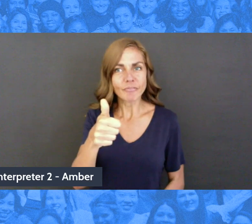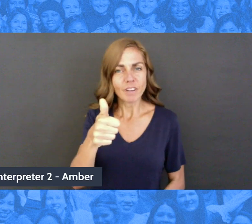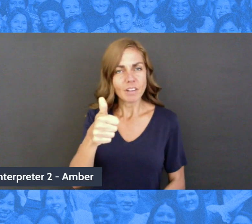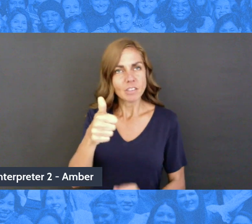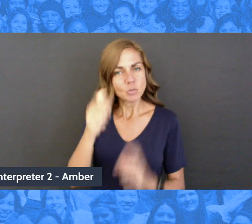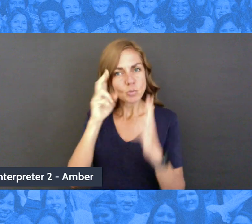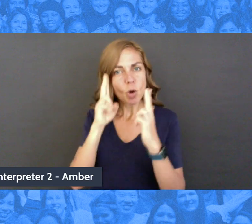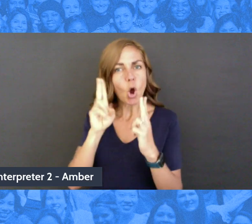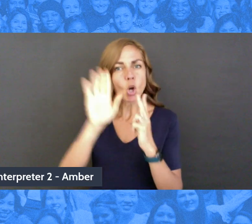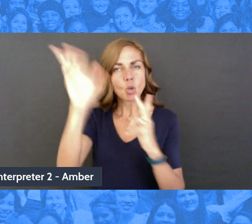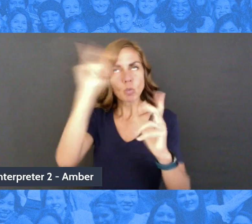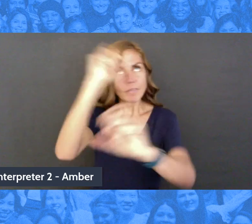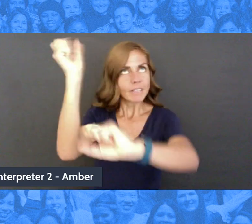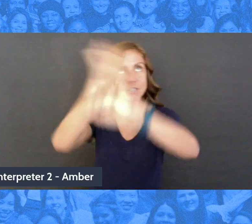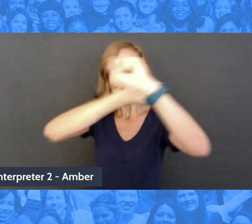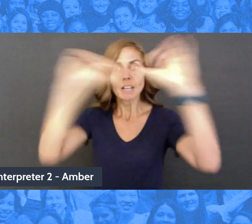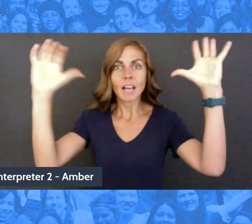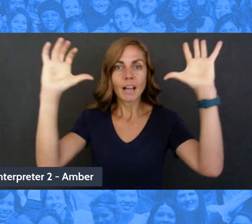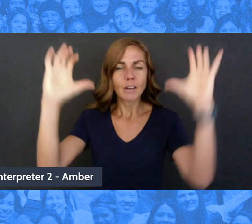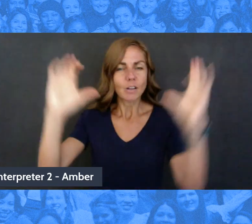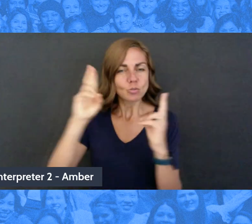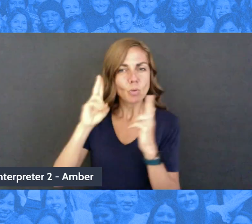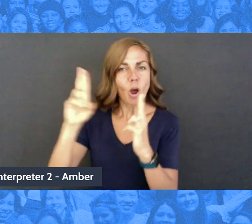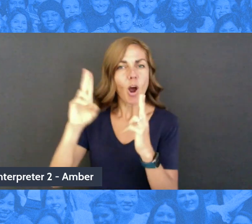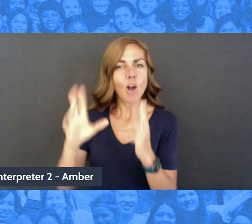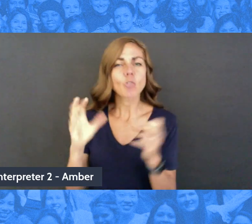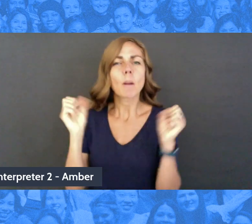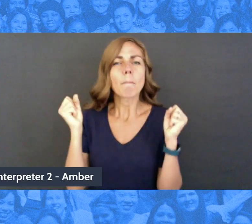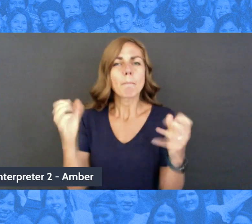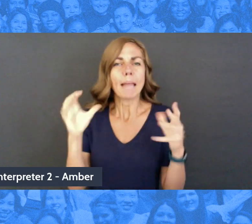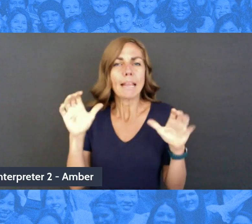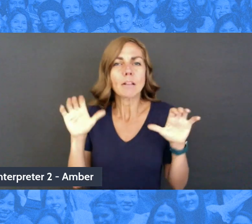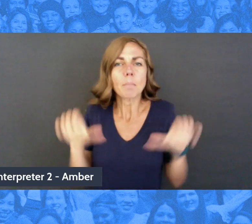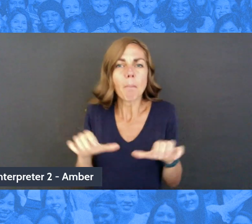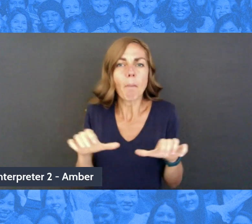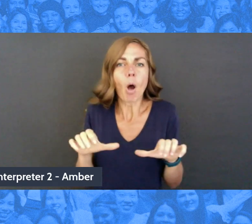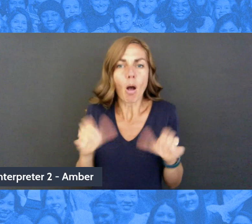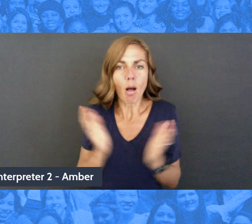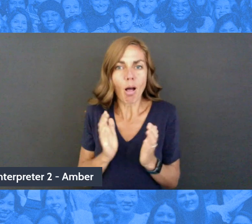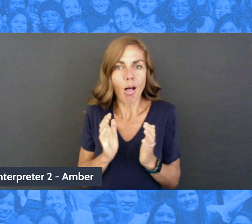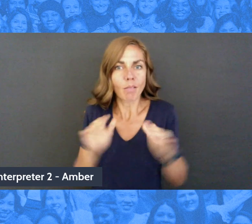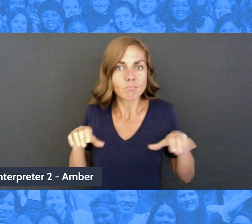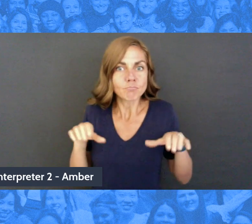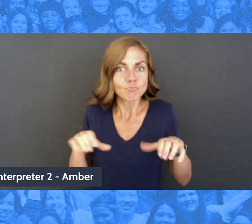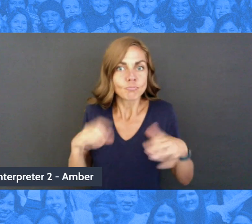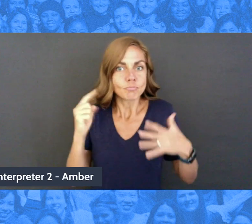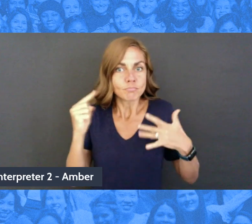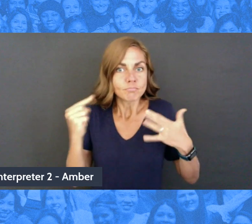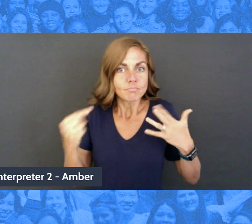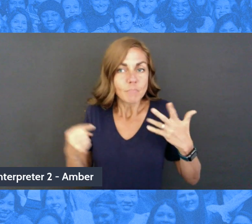to honor the many small actions it will take for that vision to become reality.